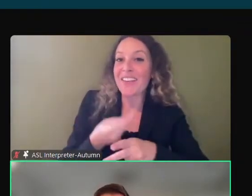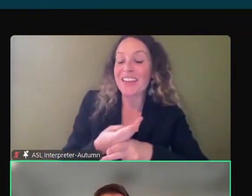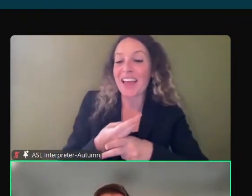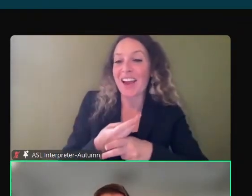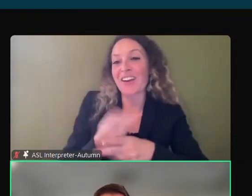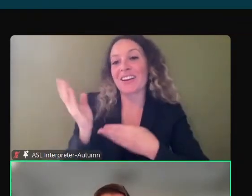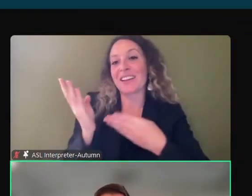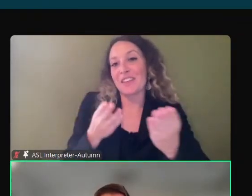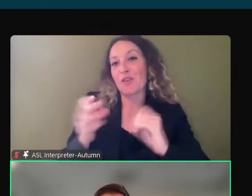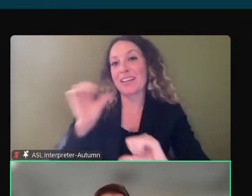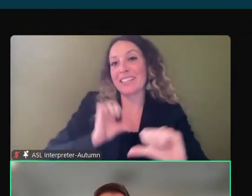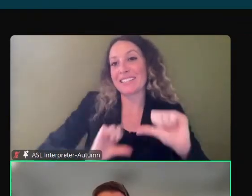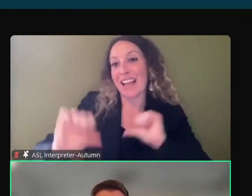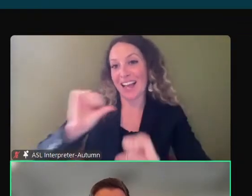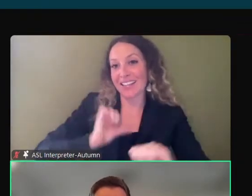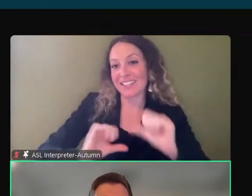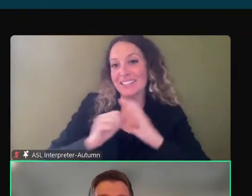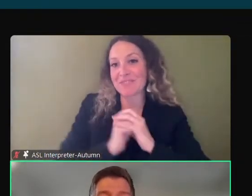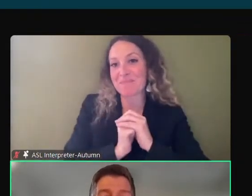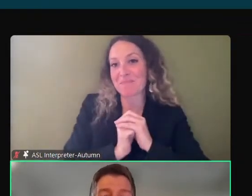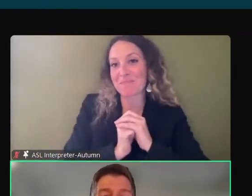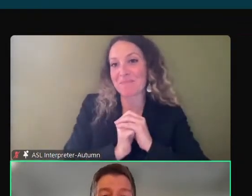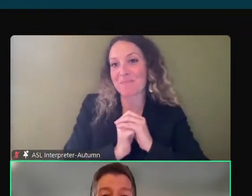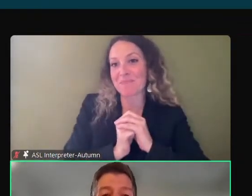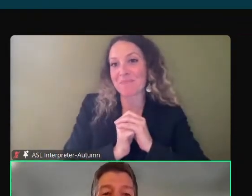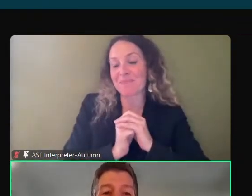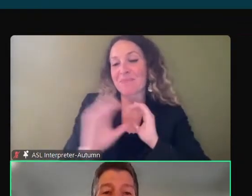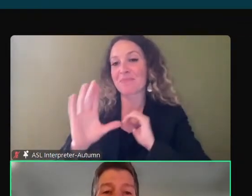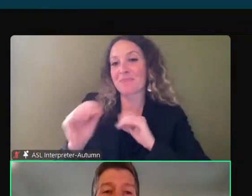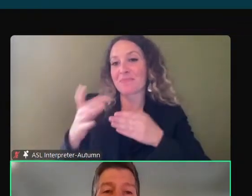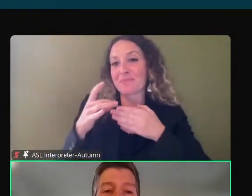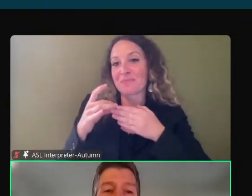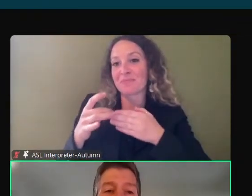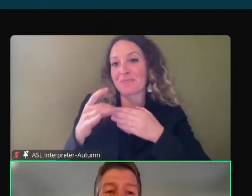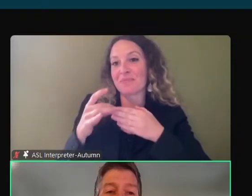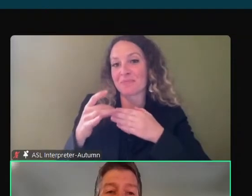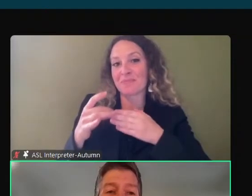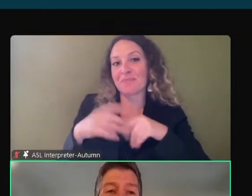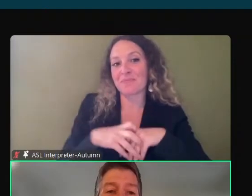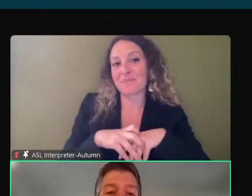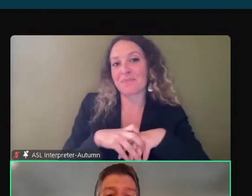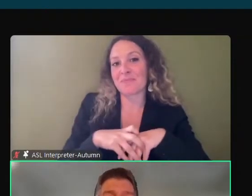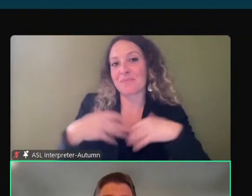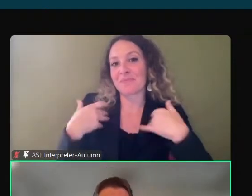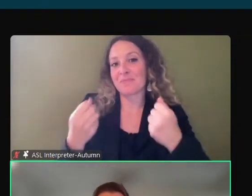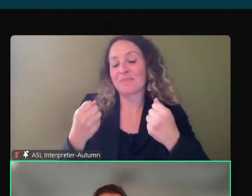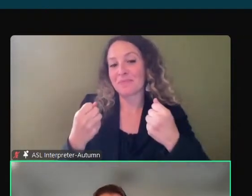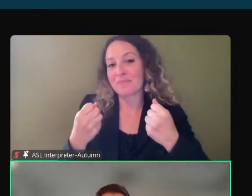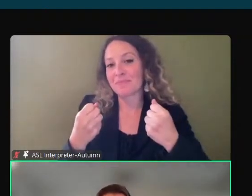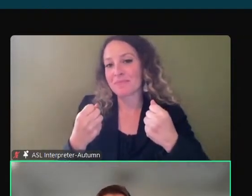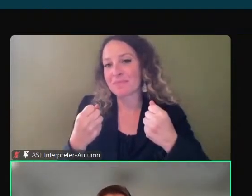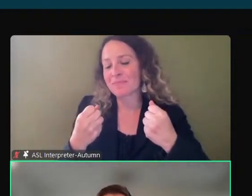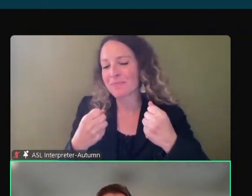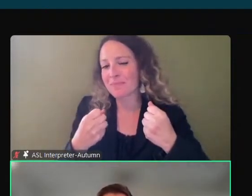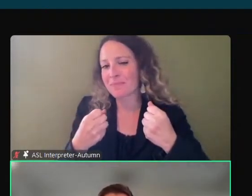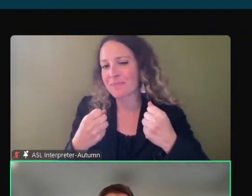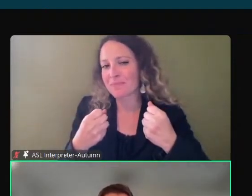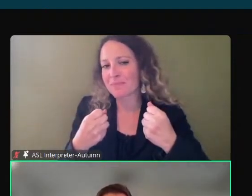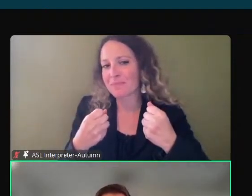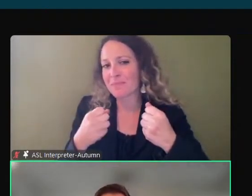She also co-leads the digital health and AI collaborative with Manet Health. Her